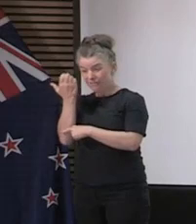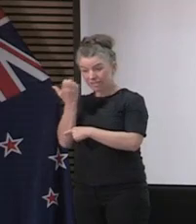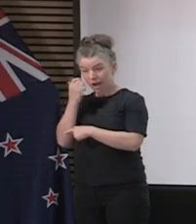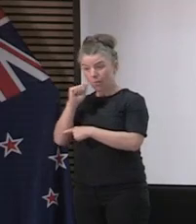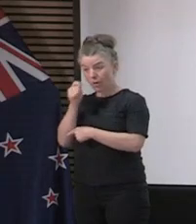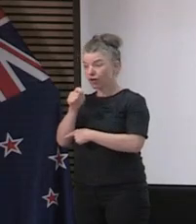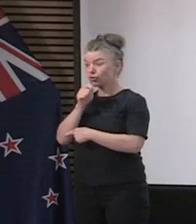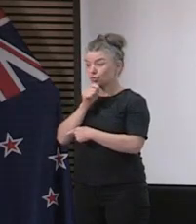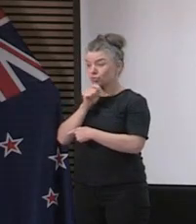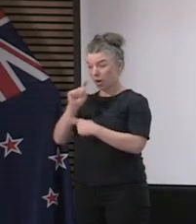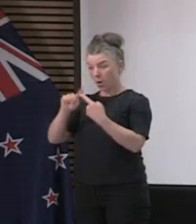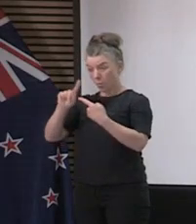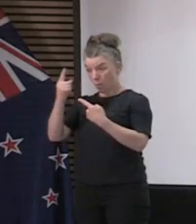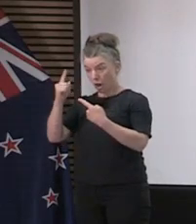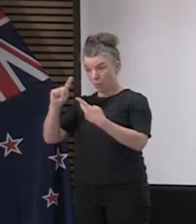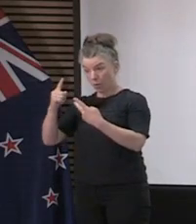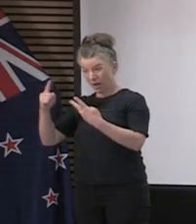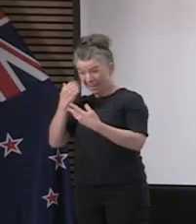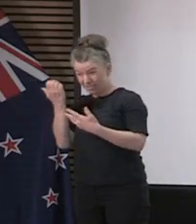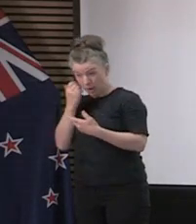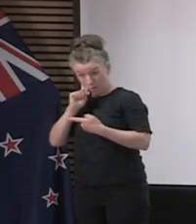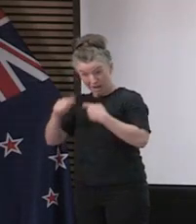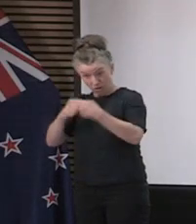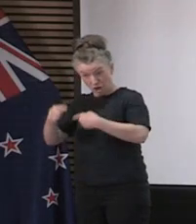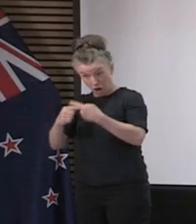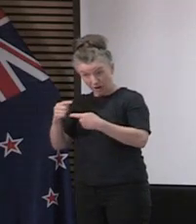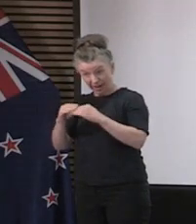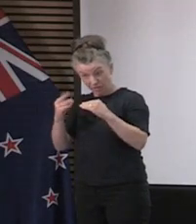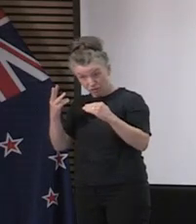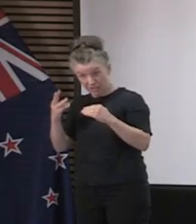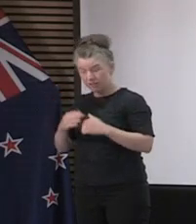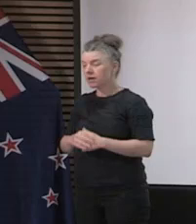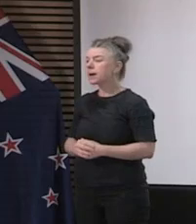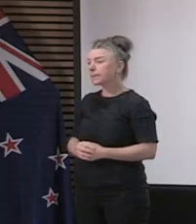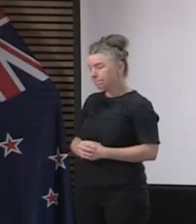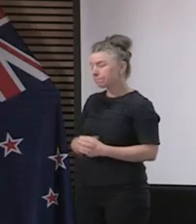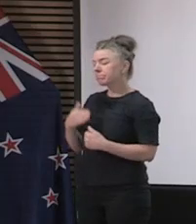(SPEAKS INDISTINCTLY) continue these daily press briefings when we go into level 3? And what will be the plan going into level